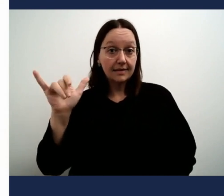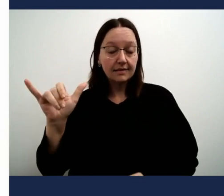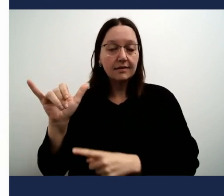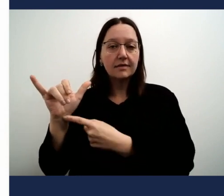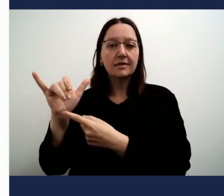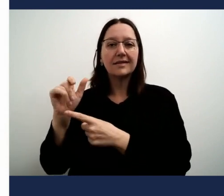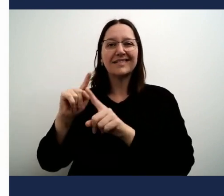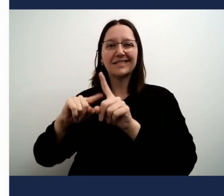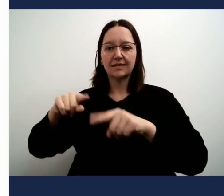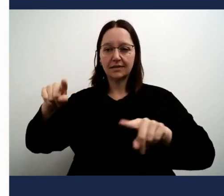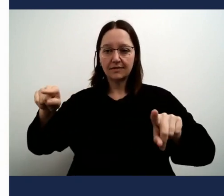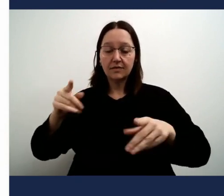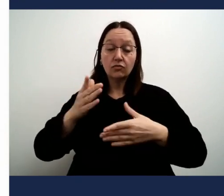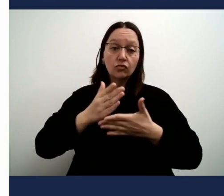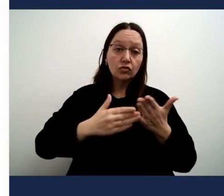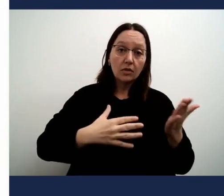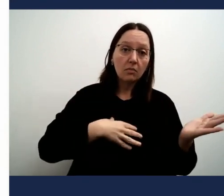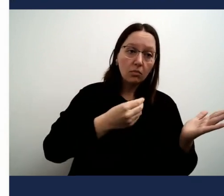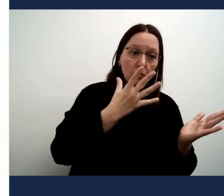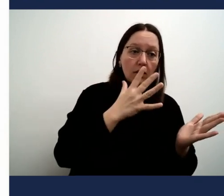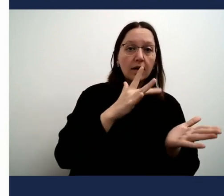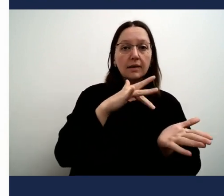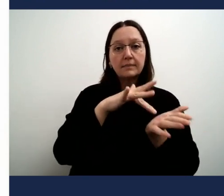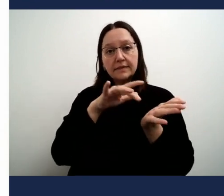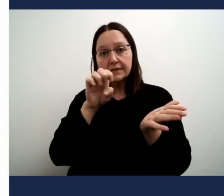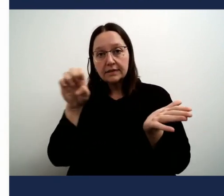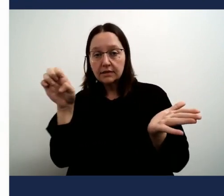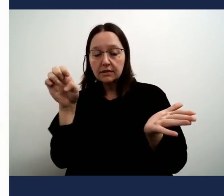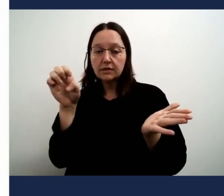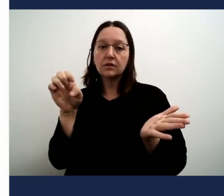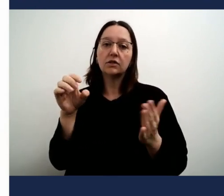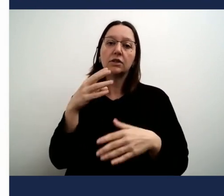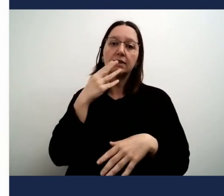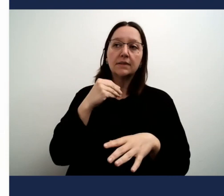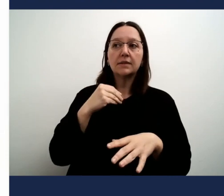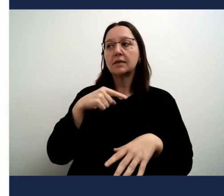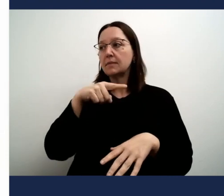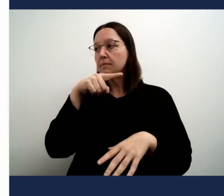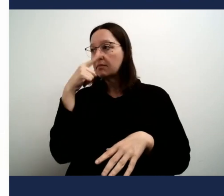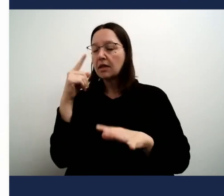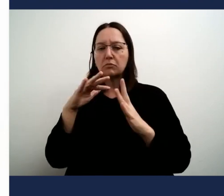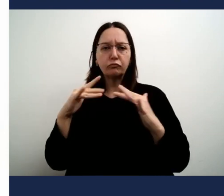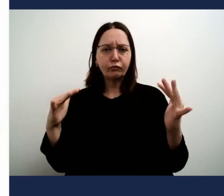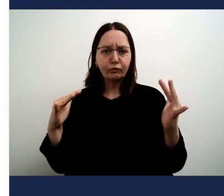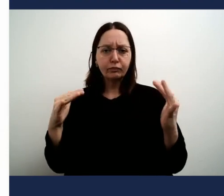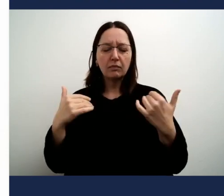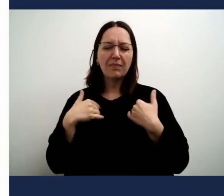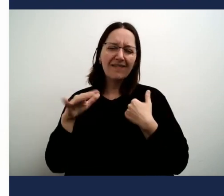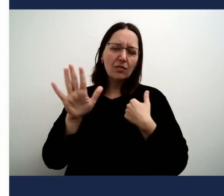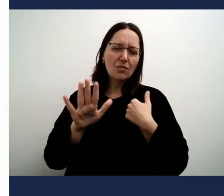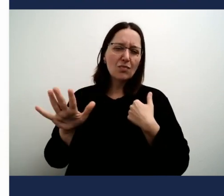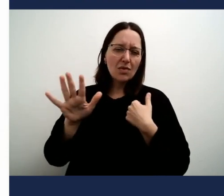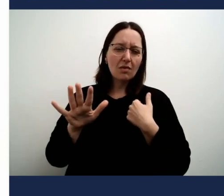of education, economic status. And the political situation in one's country as well as degrees